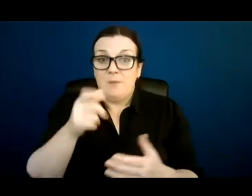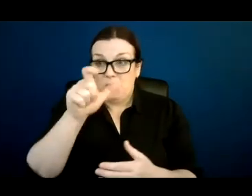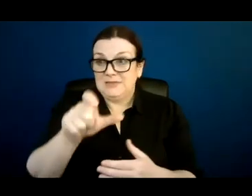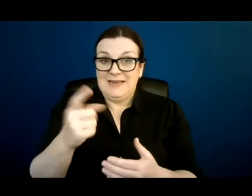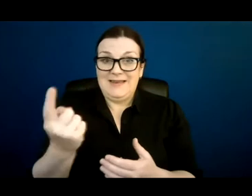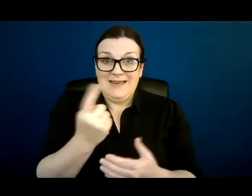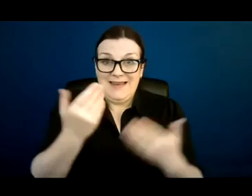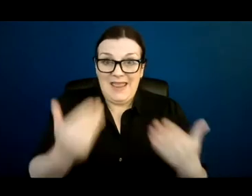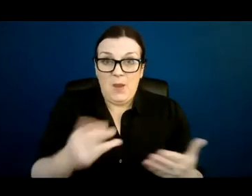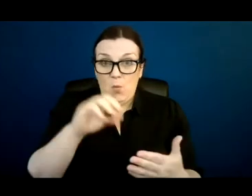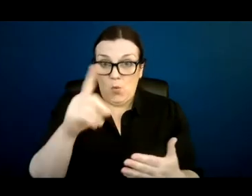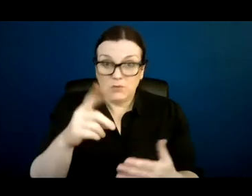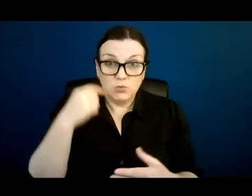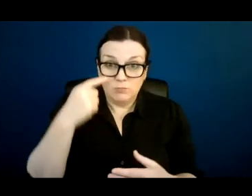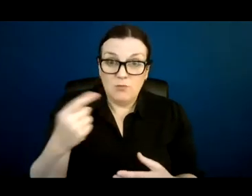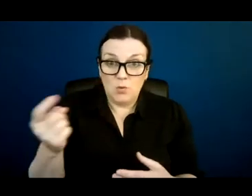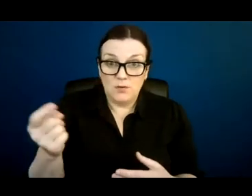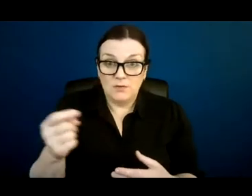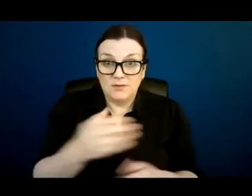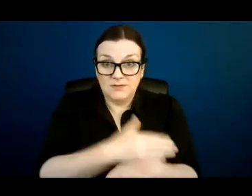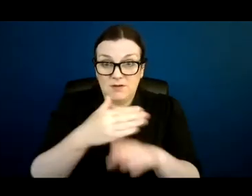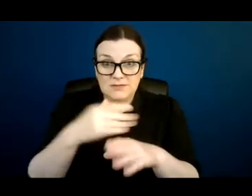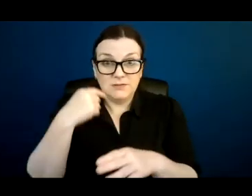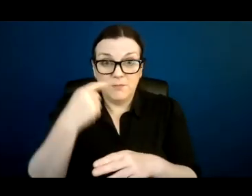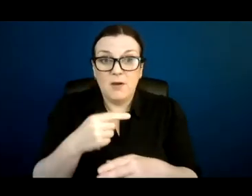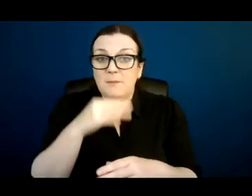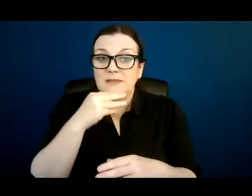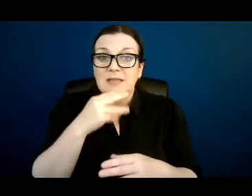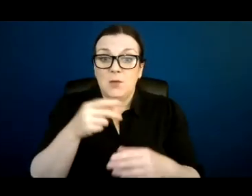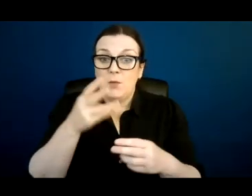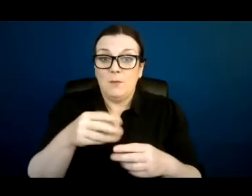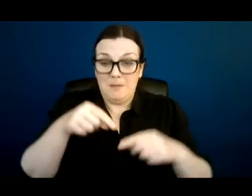coming in tomorrow, likely they're only going to be in my office for a year, so I can't